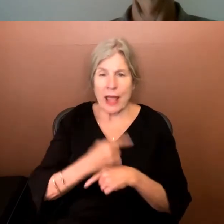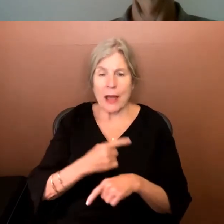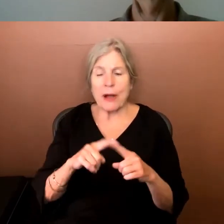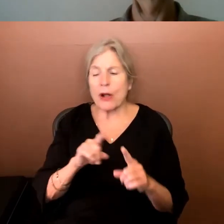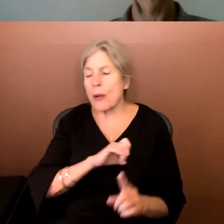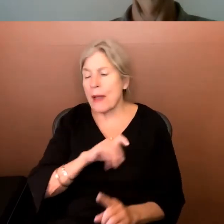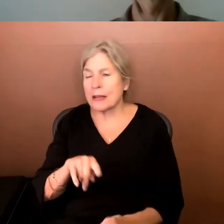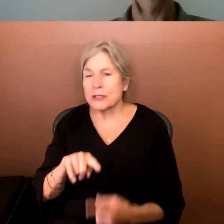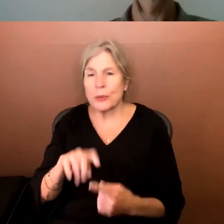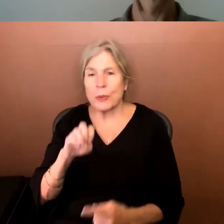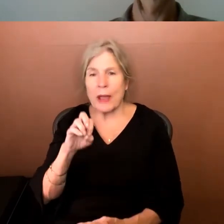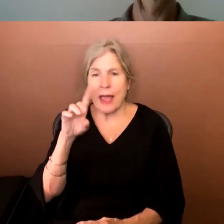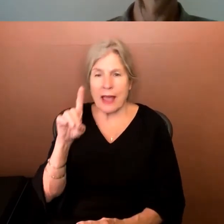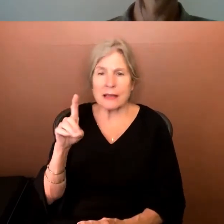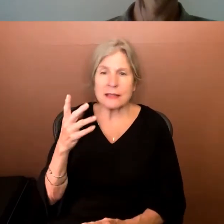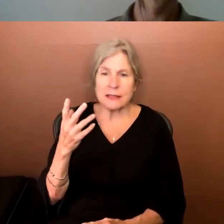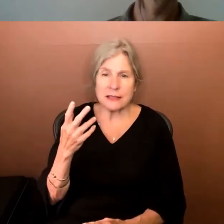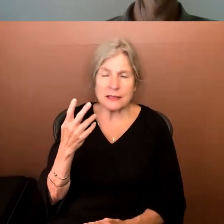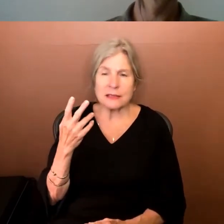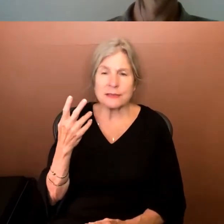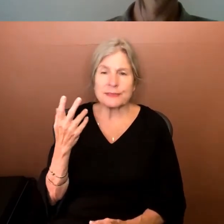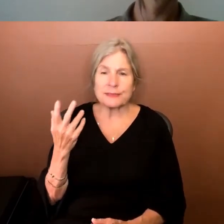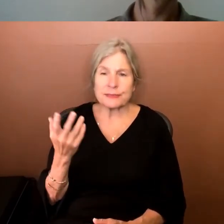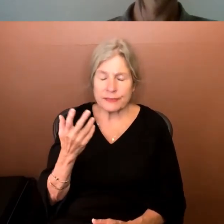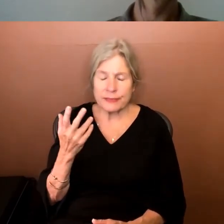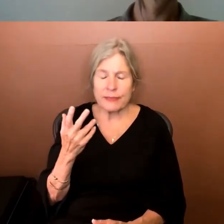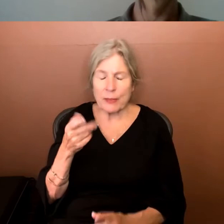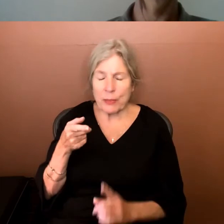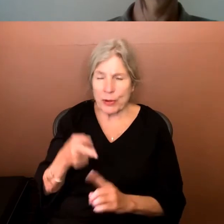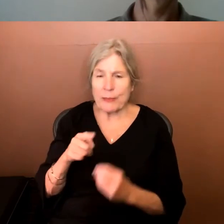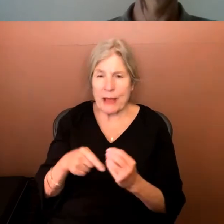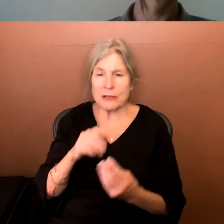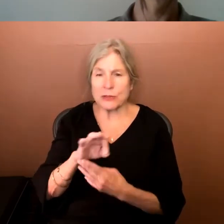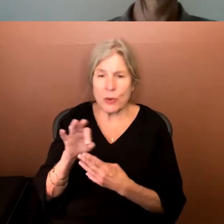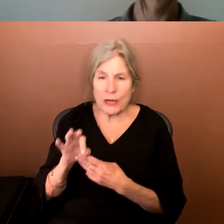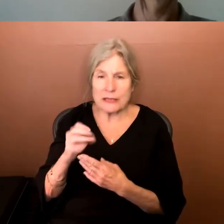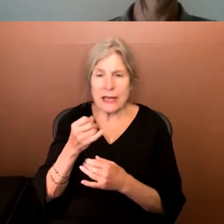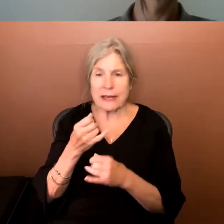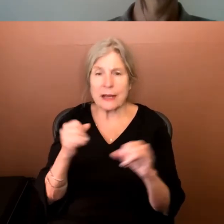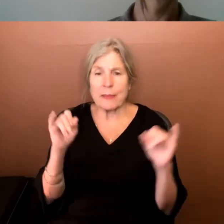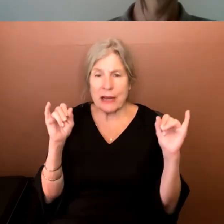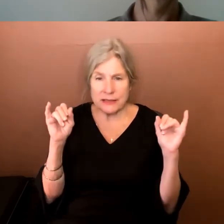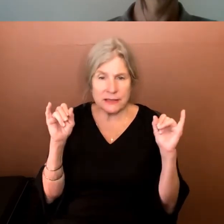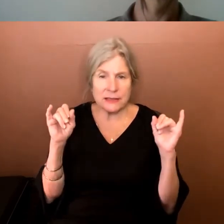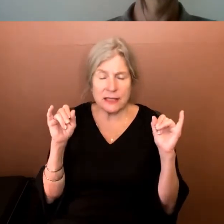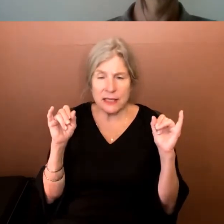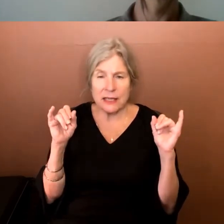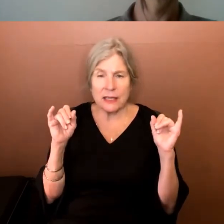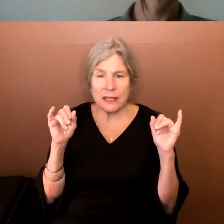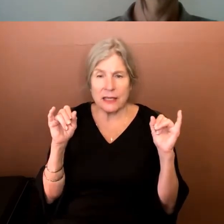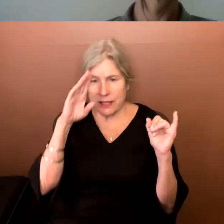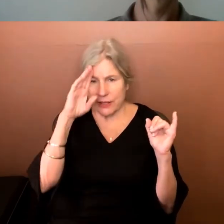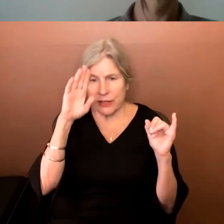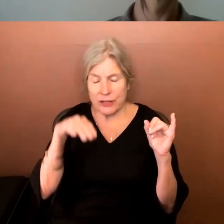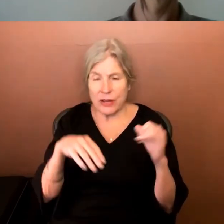Ed's earlier point about choice and independence, you know, is there a way